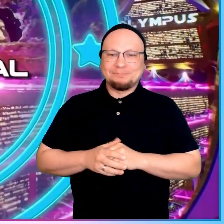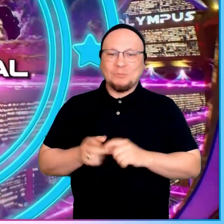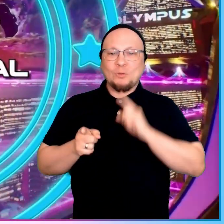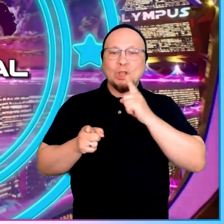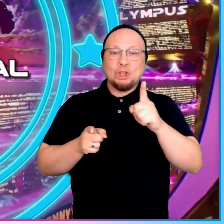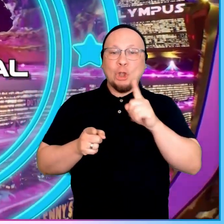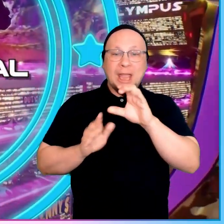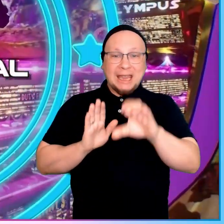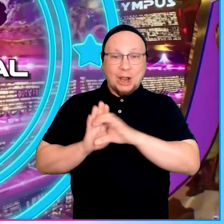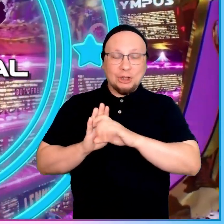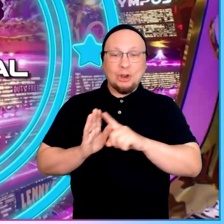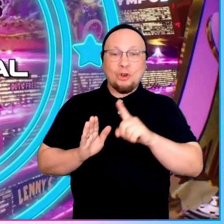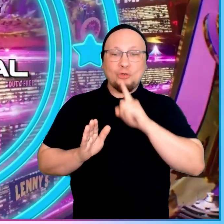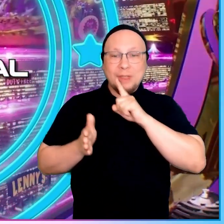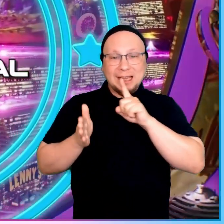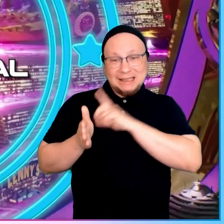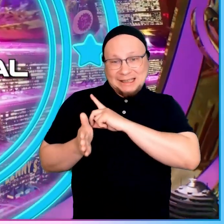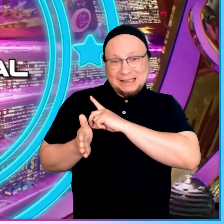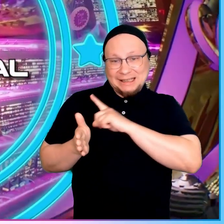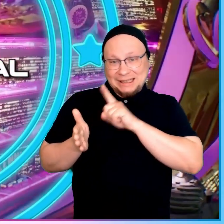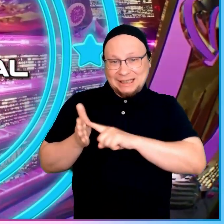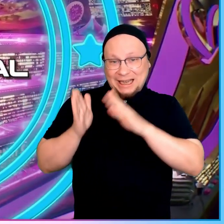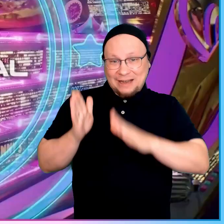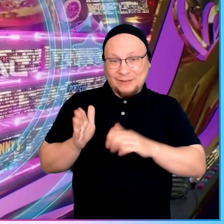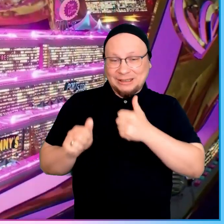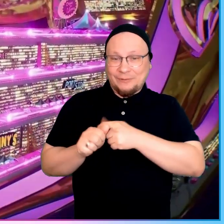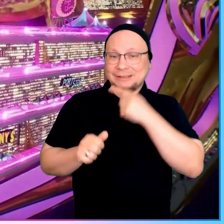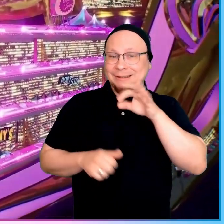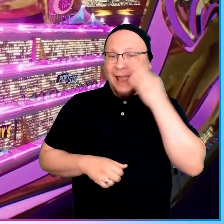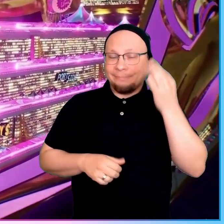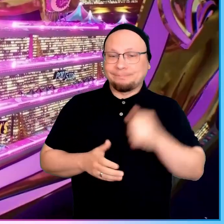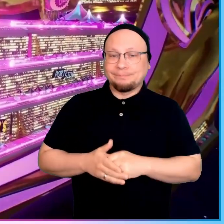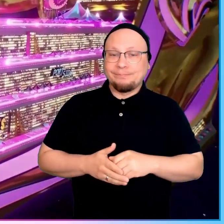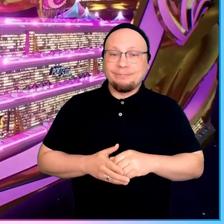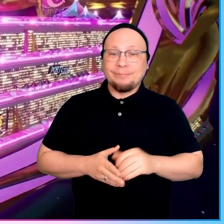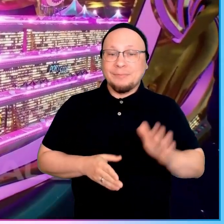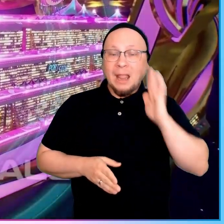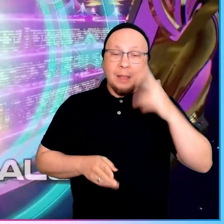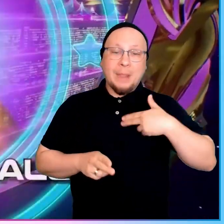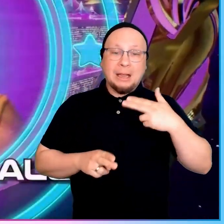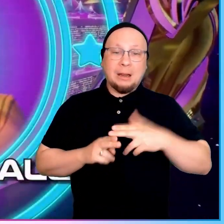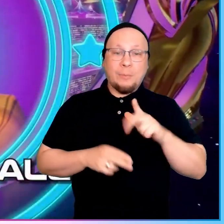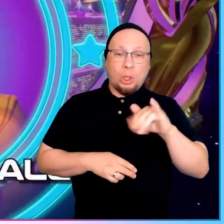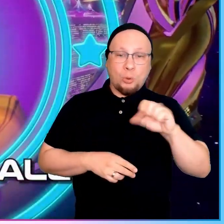and track down an intergalactic jewel thief. Hi my name is Luis Alonso and I'm the game developer for Space Boat.